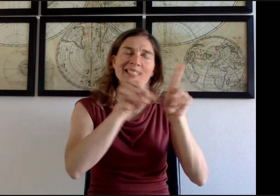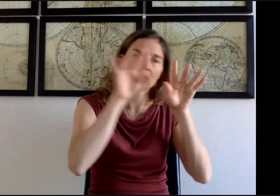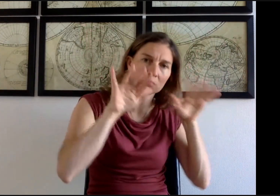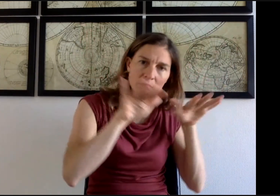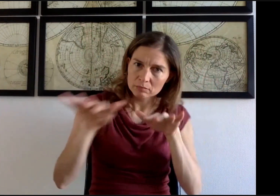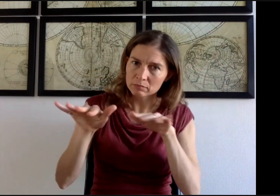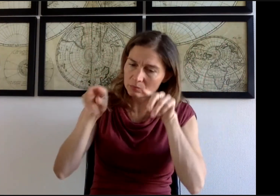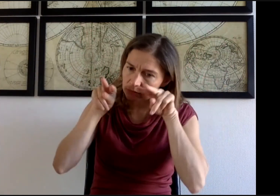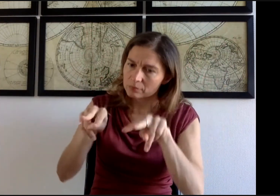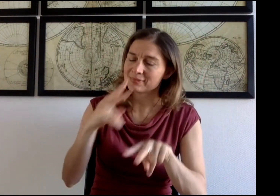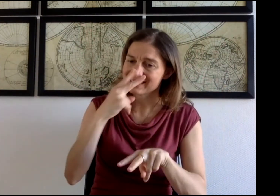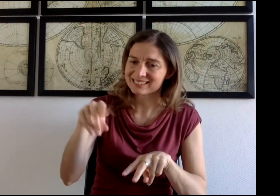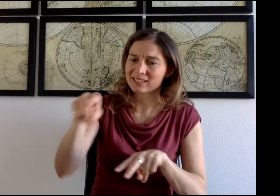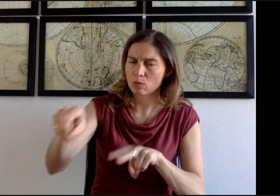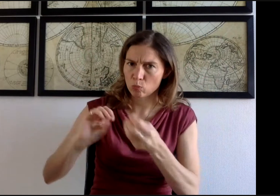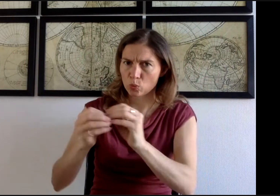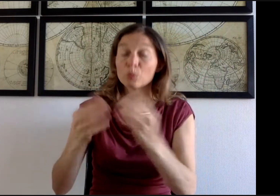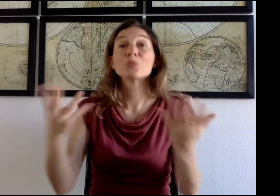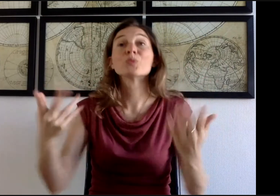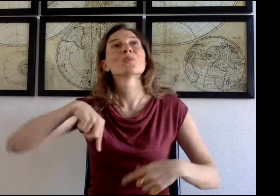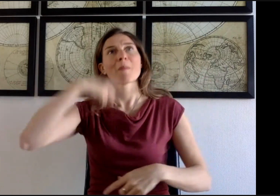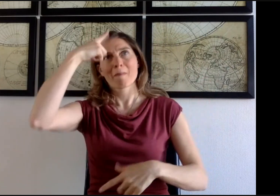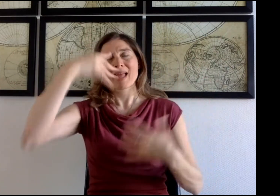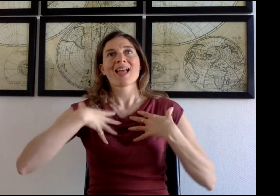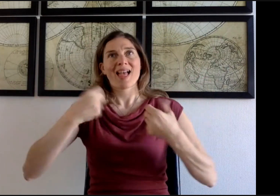We, as Mental Health Europe, have created a couple of asks